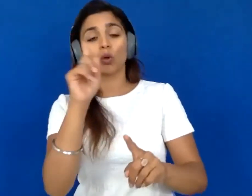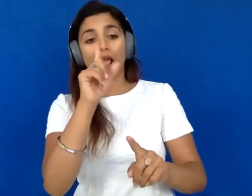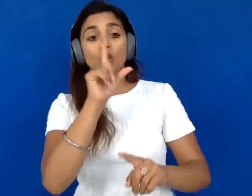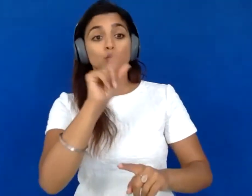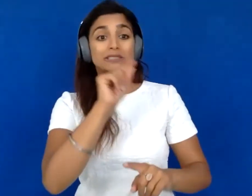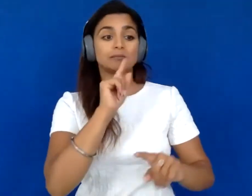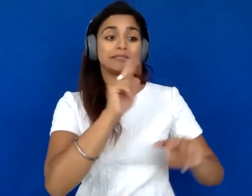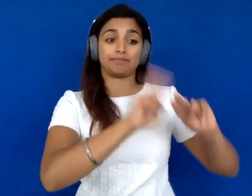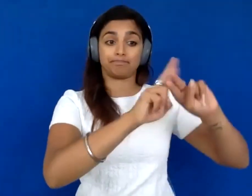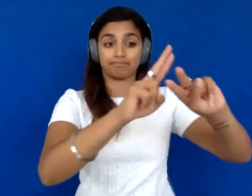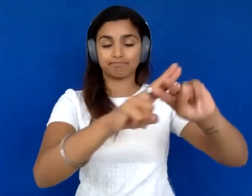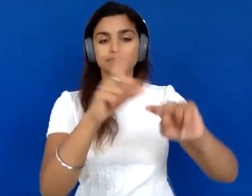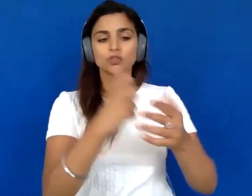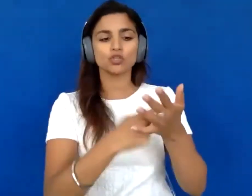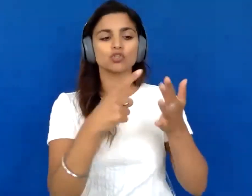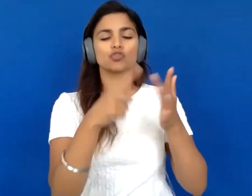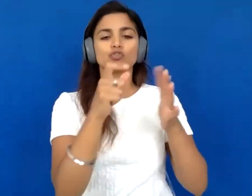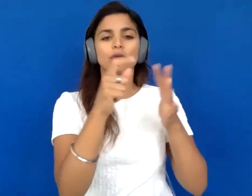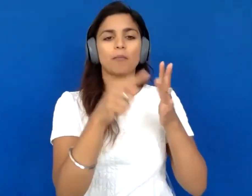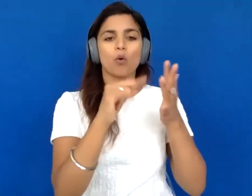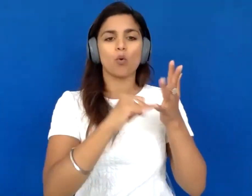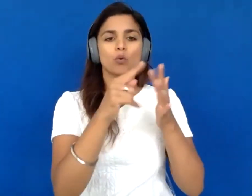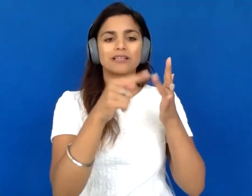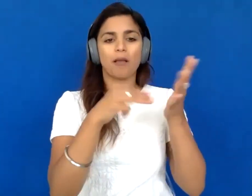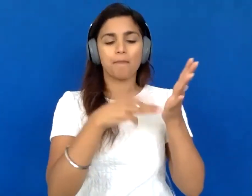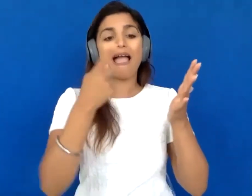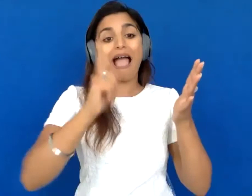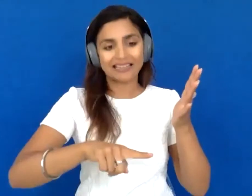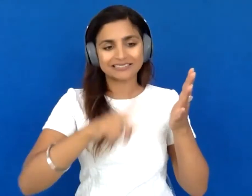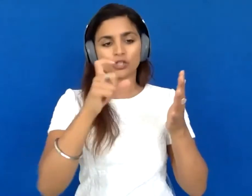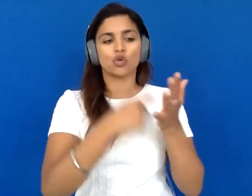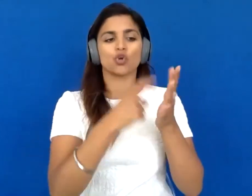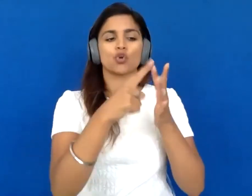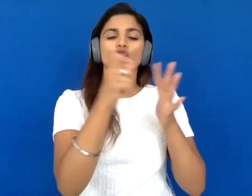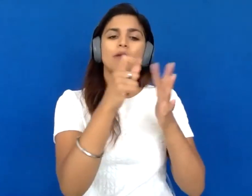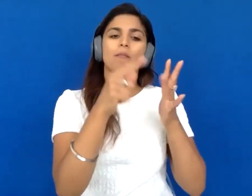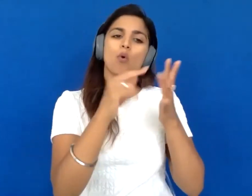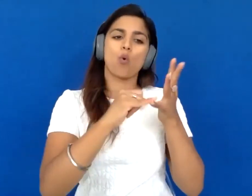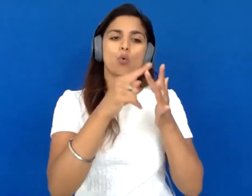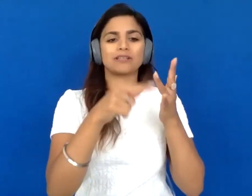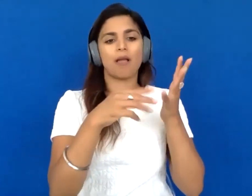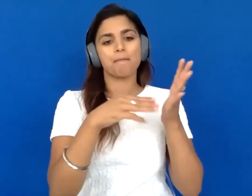ocm and kripo CM QA if you want to partake in the Q&A at the end of the